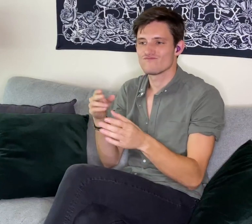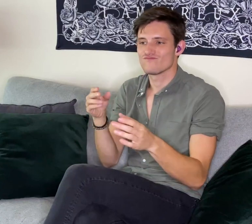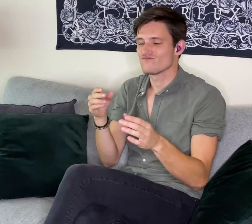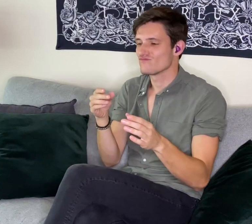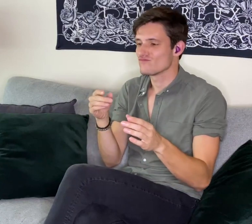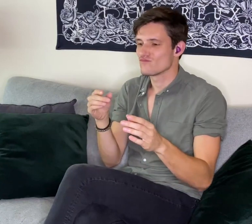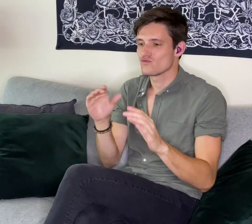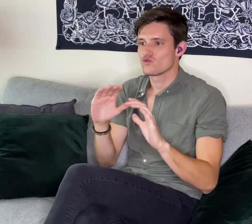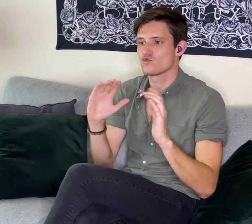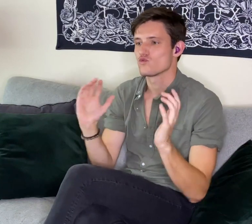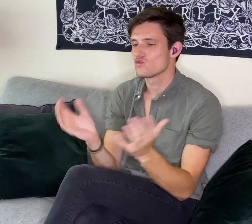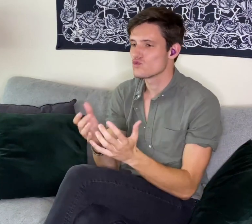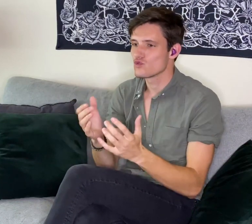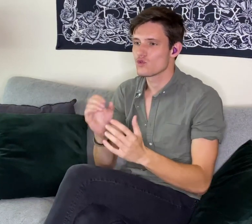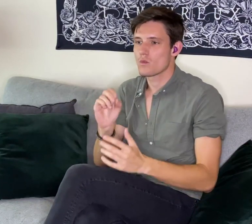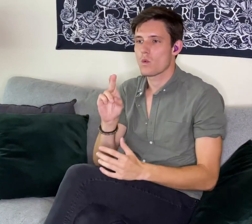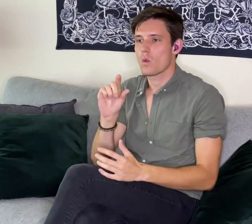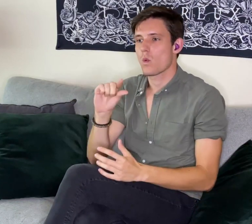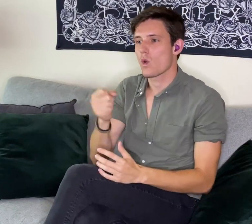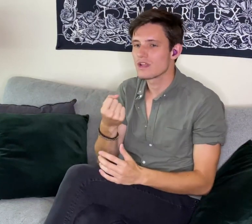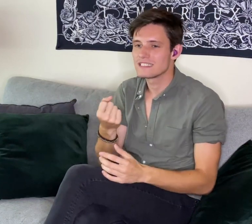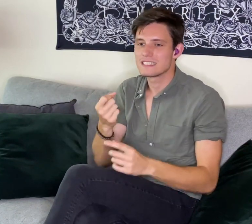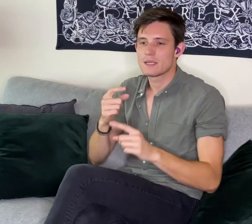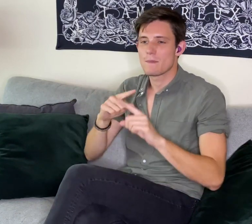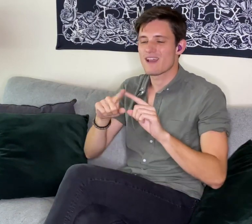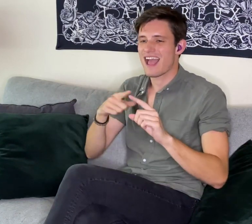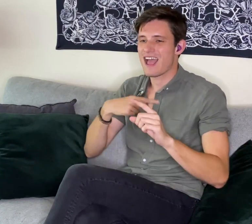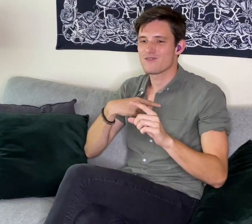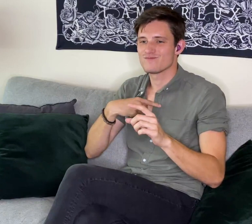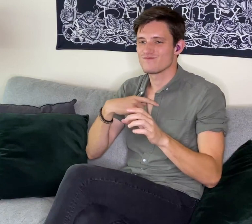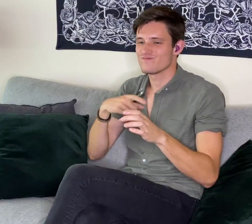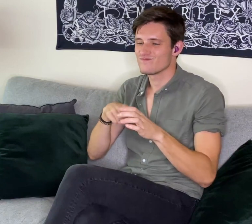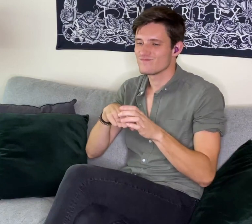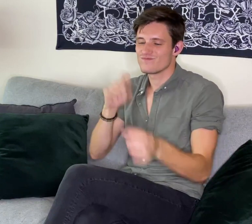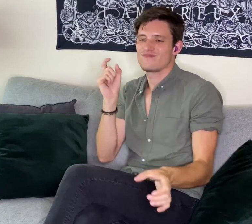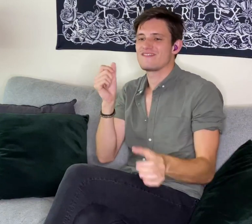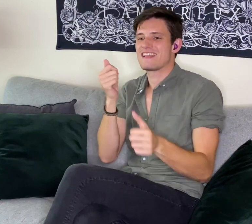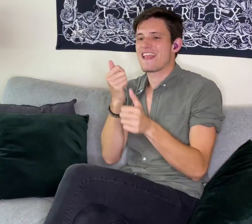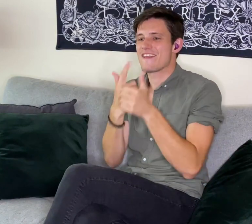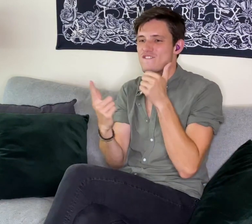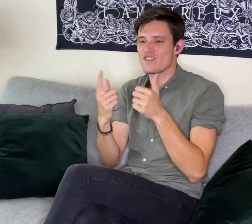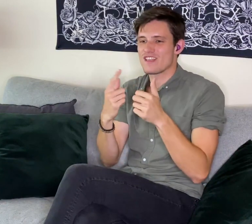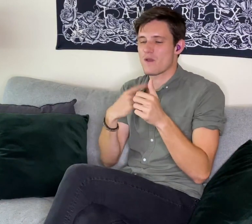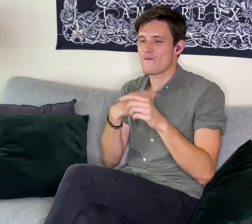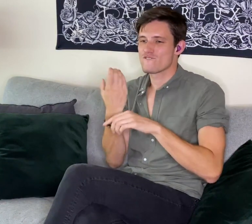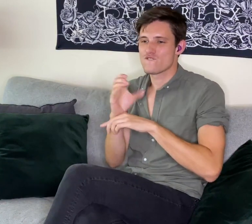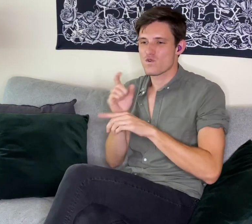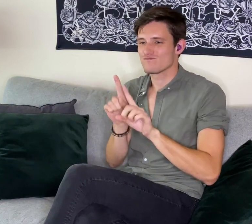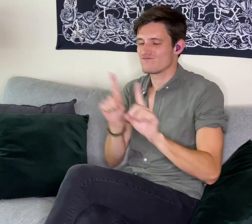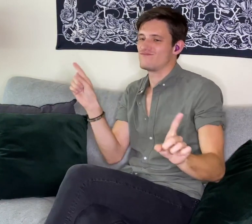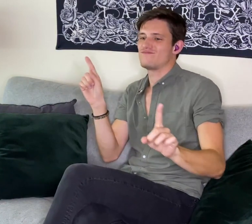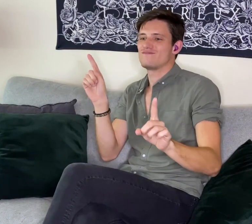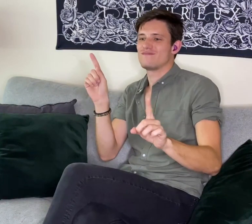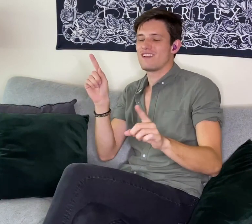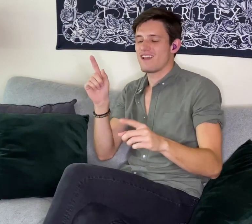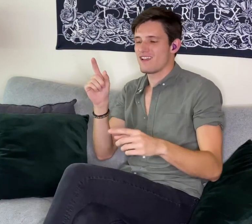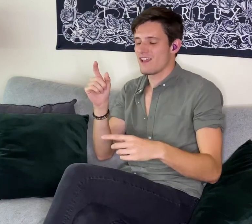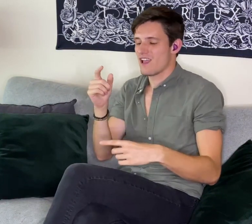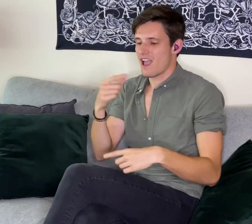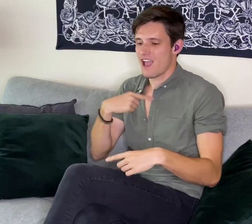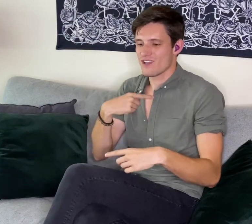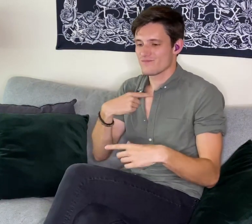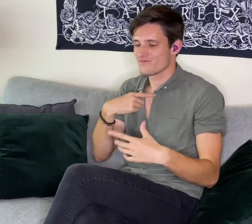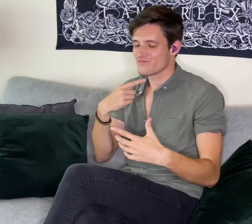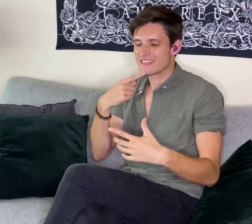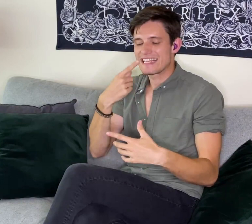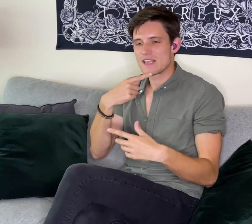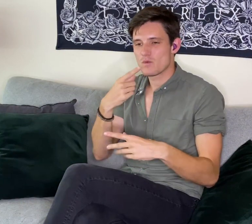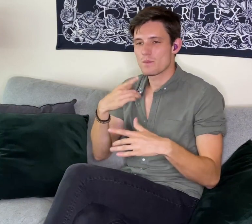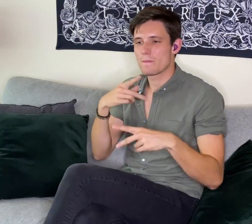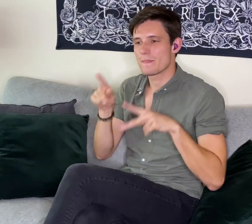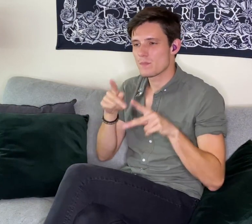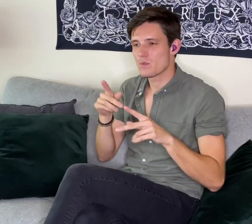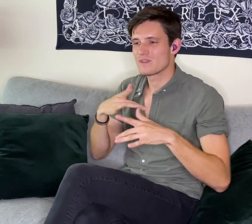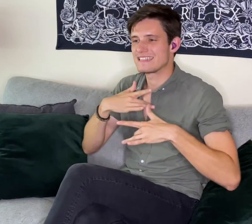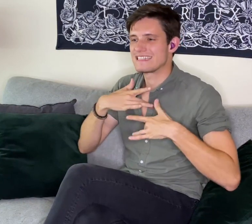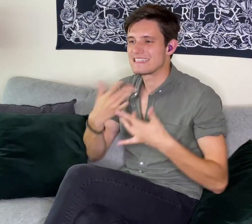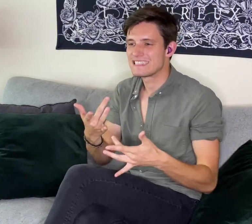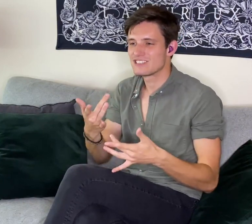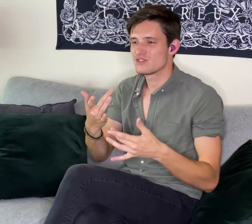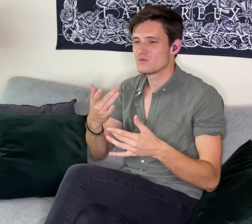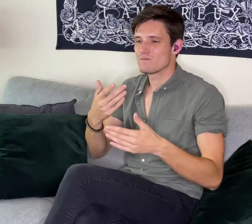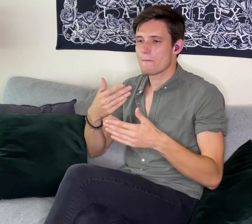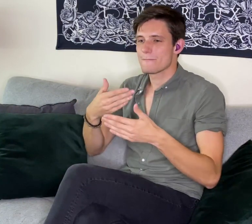organizations, but I was excluded from everything. Hearing people tend